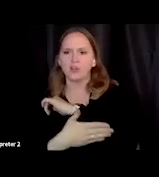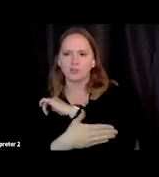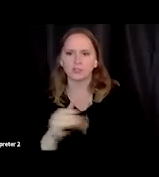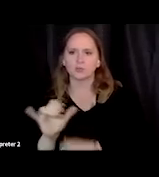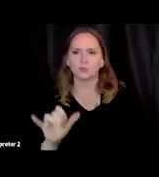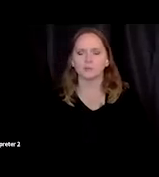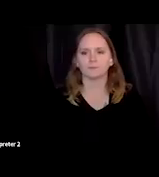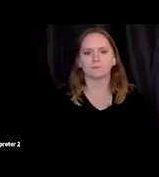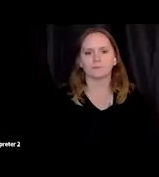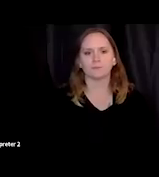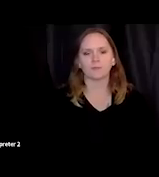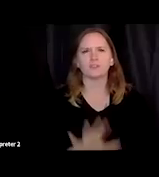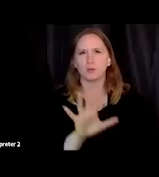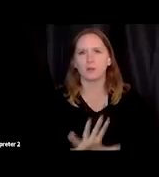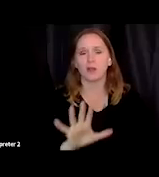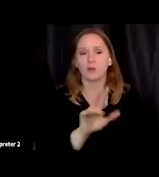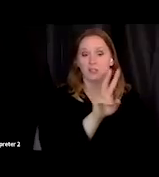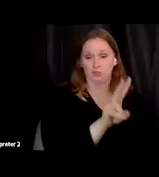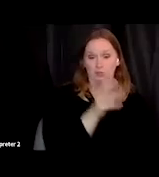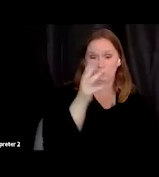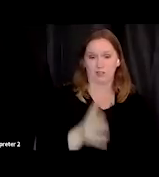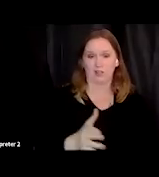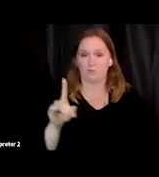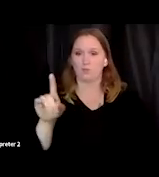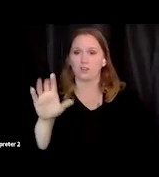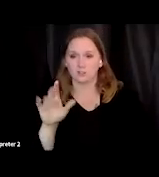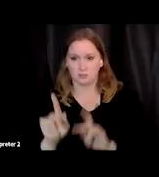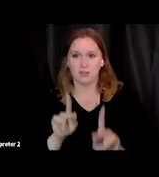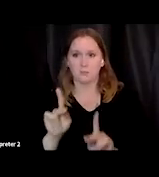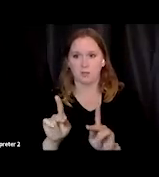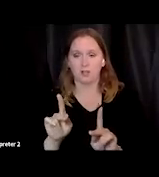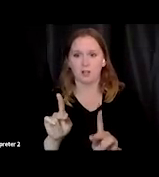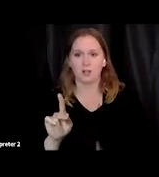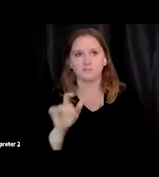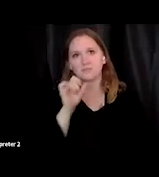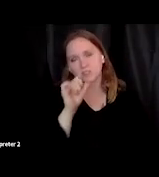So that comes out to about two out of every hundred people. So it's not uncommon, but it's not, you know, super common either.